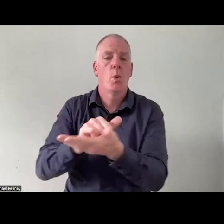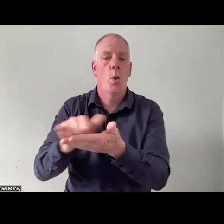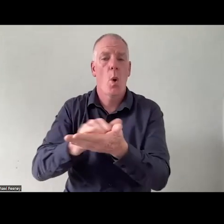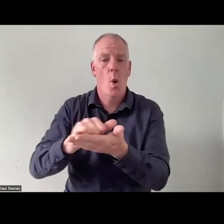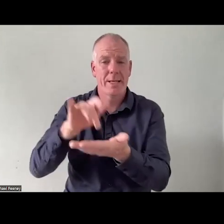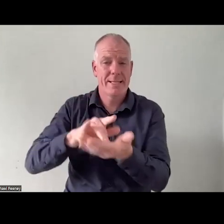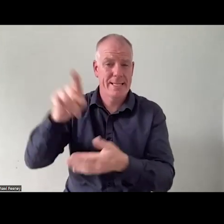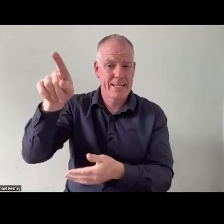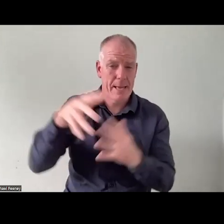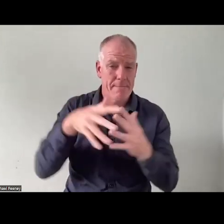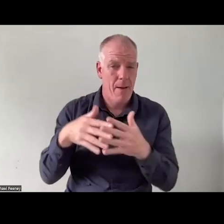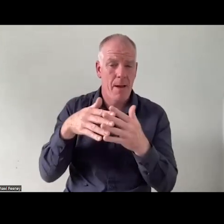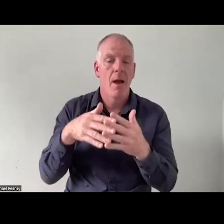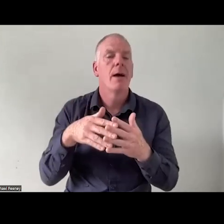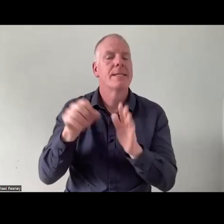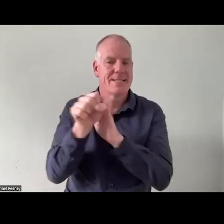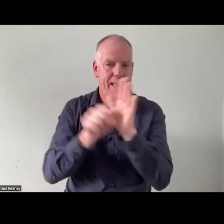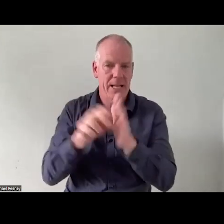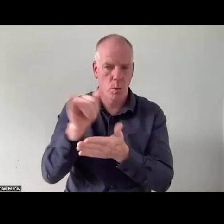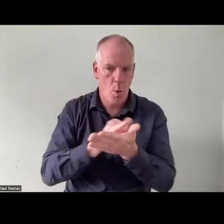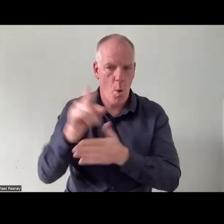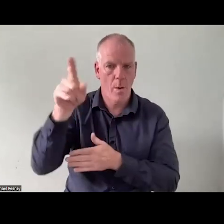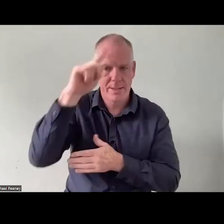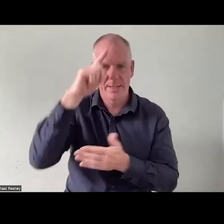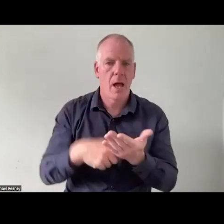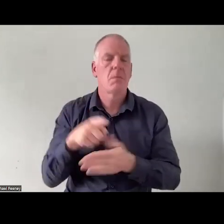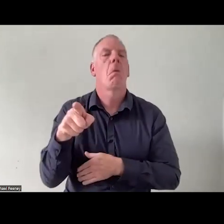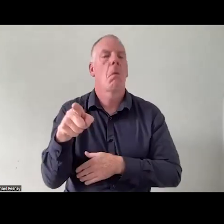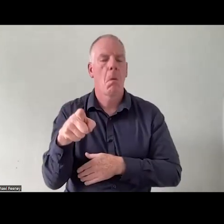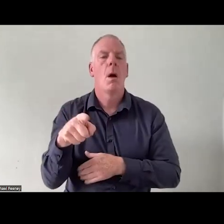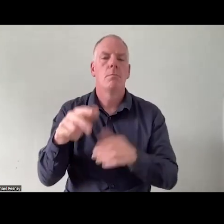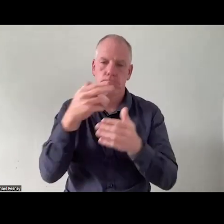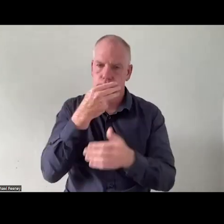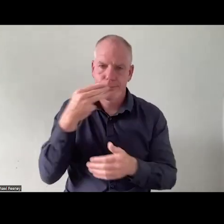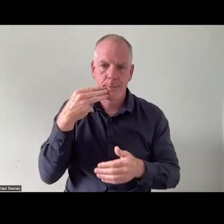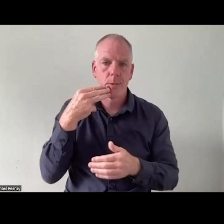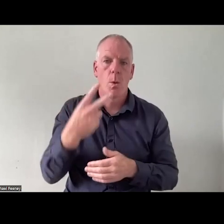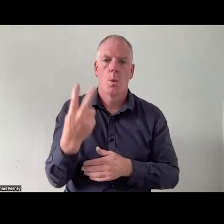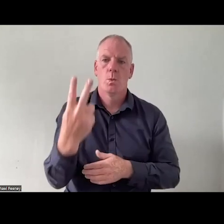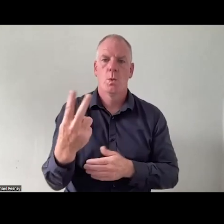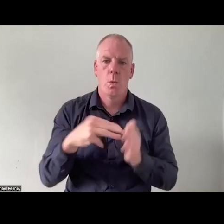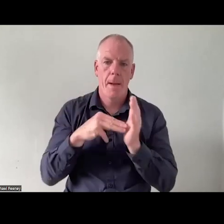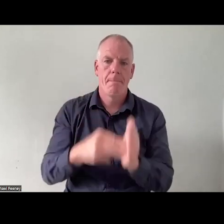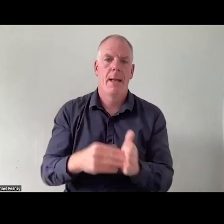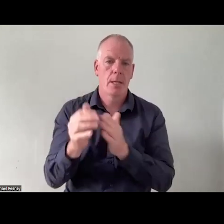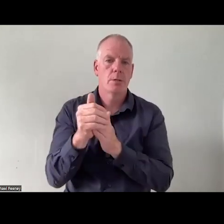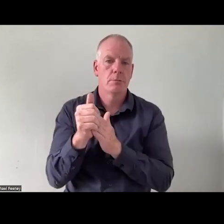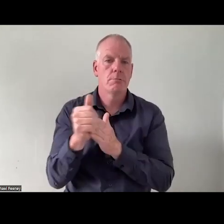where the state of New York have been able to guarantee $2 million of federal funds